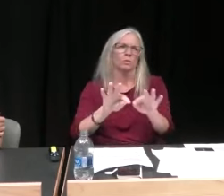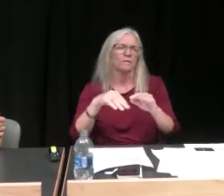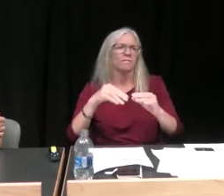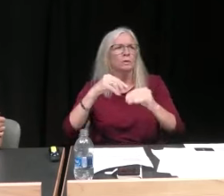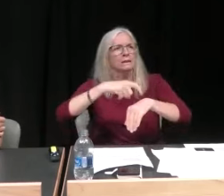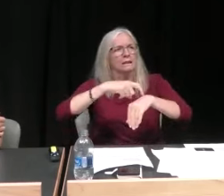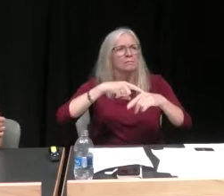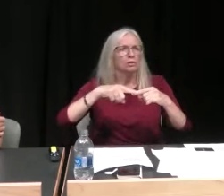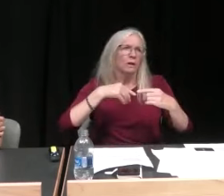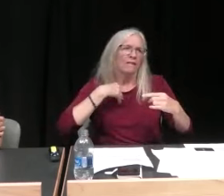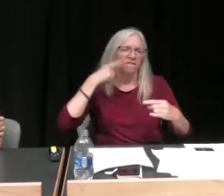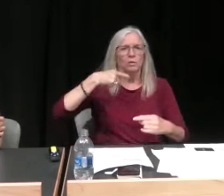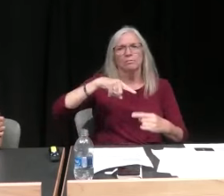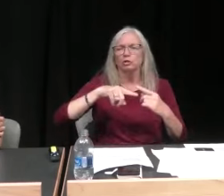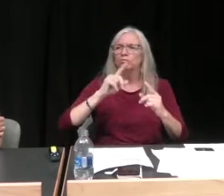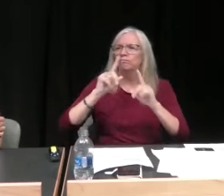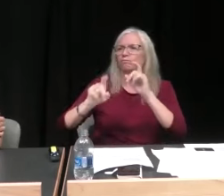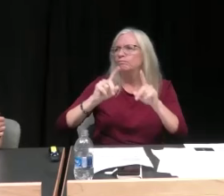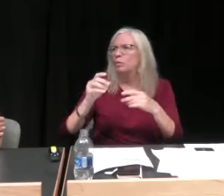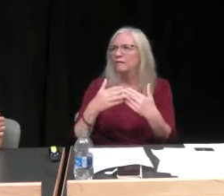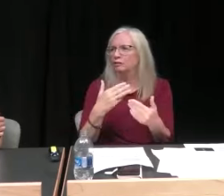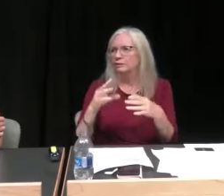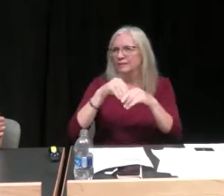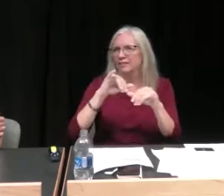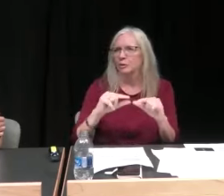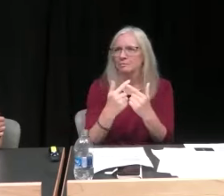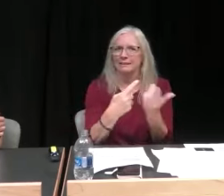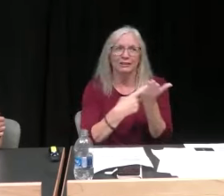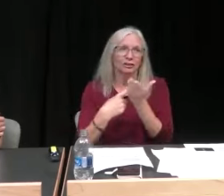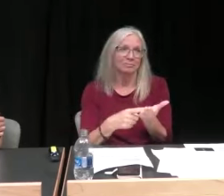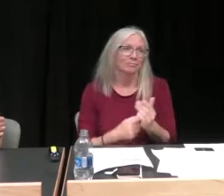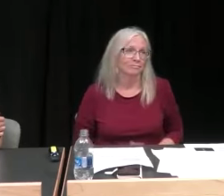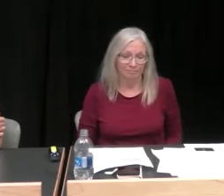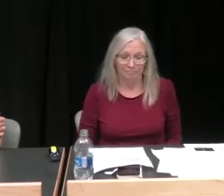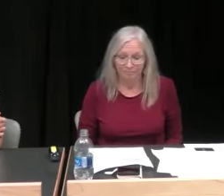they're presenting something then um checking for understanding making sure you're aware